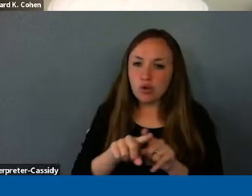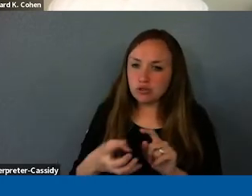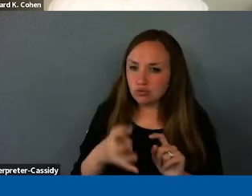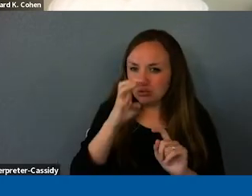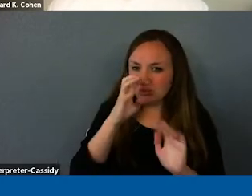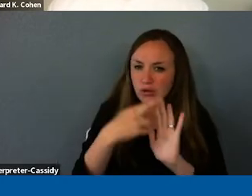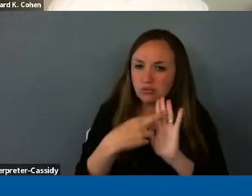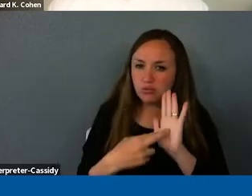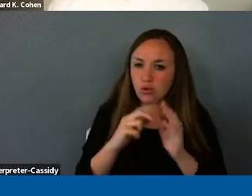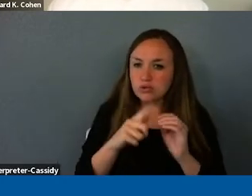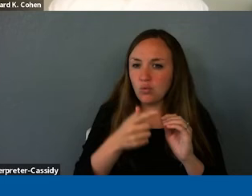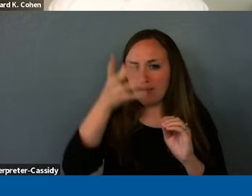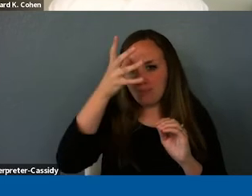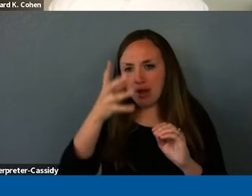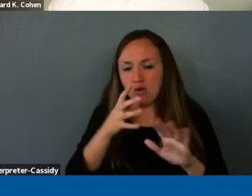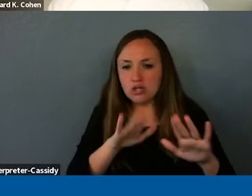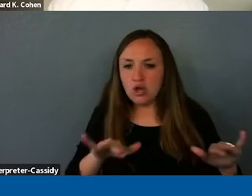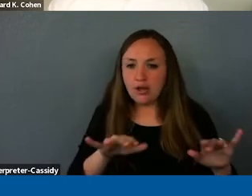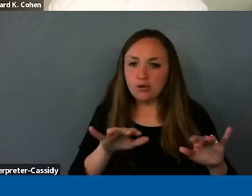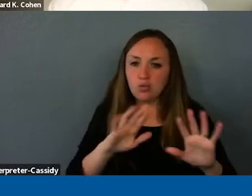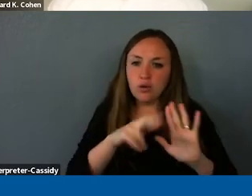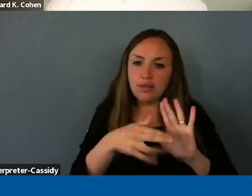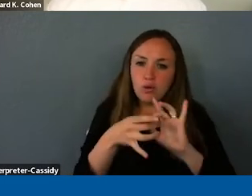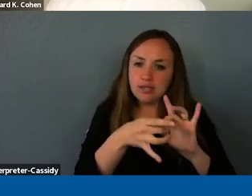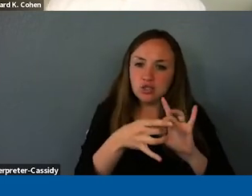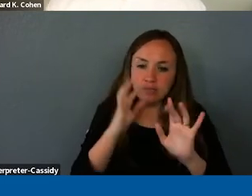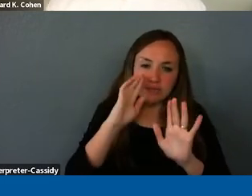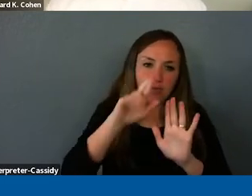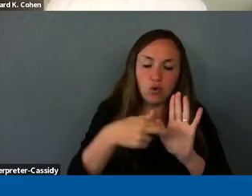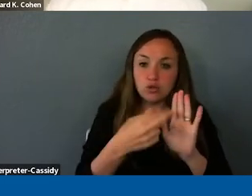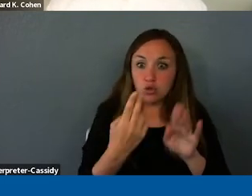around parent-child relationships for roles. And again, use the Standards to understand relationships.